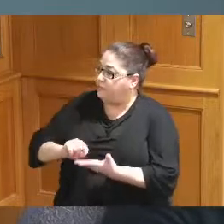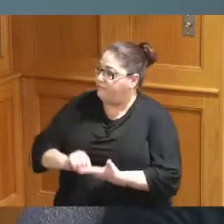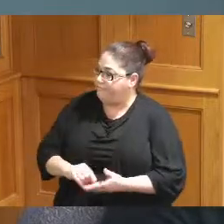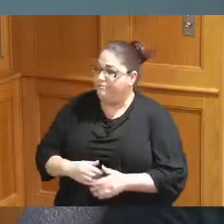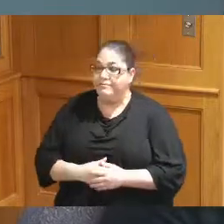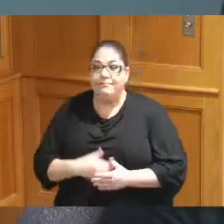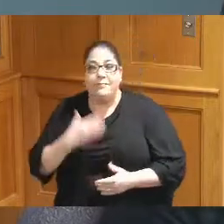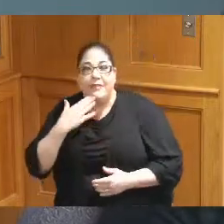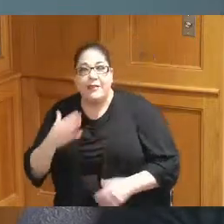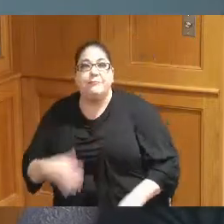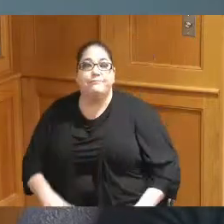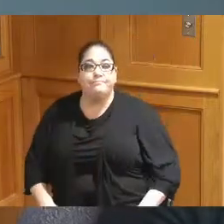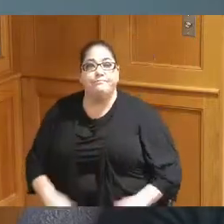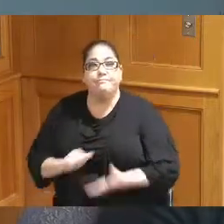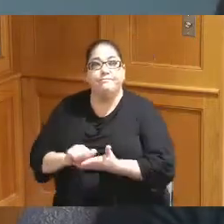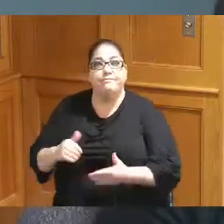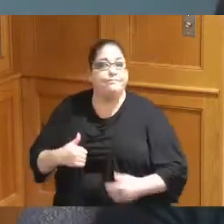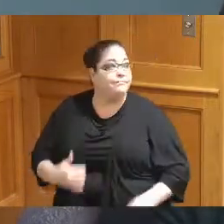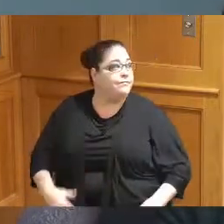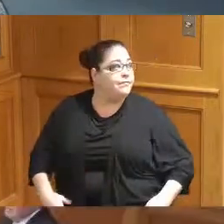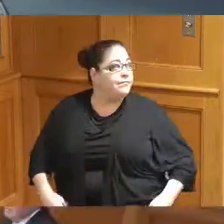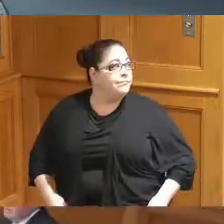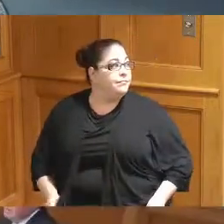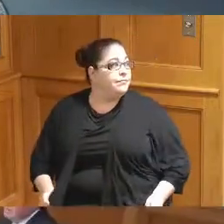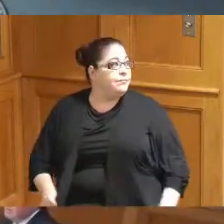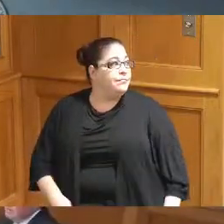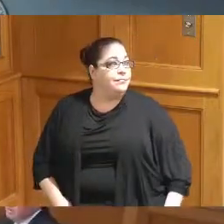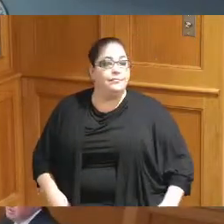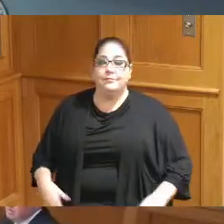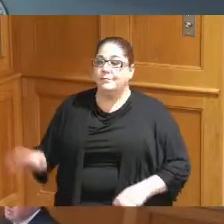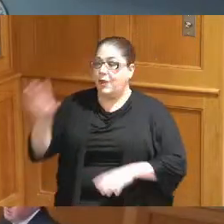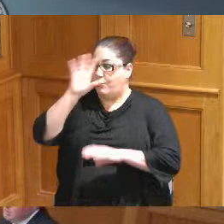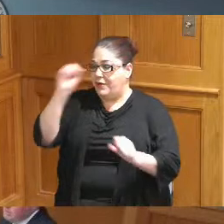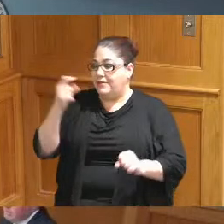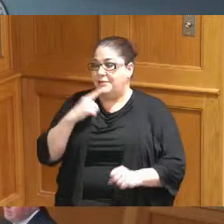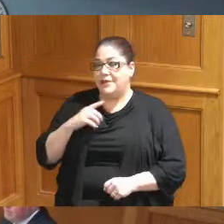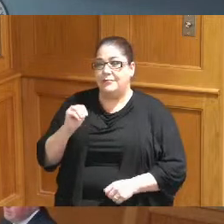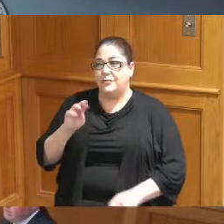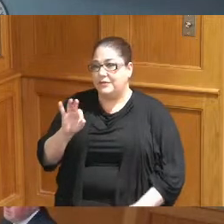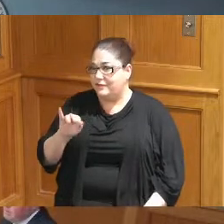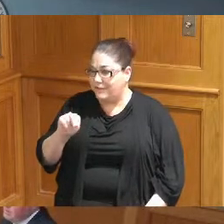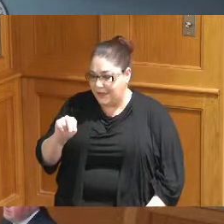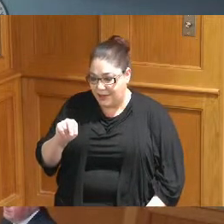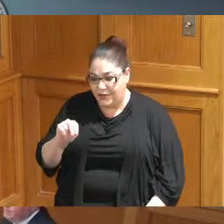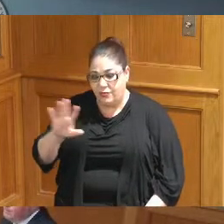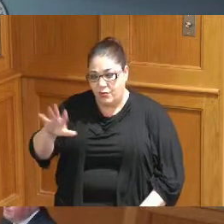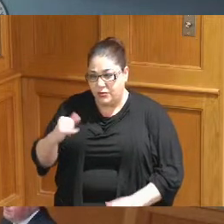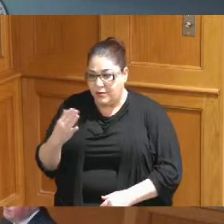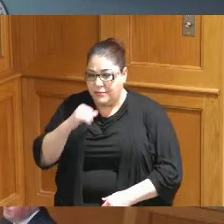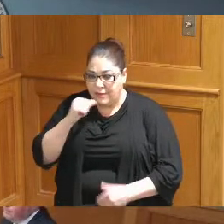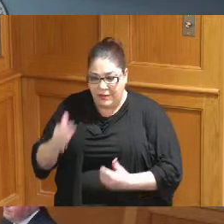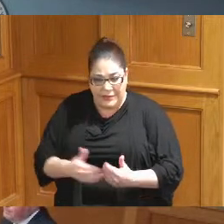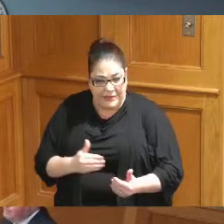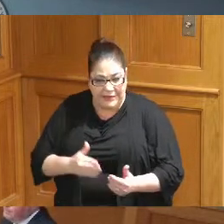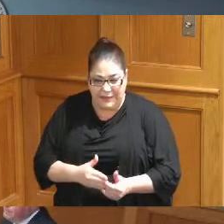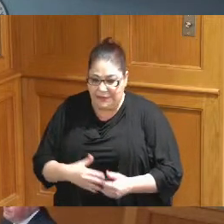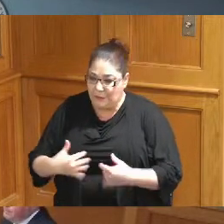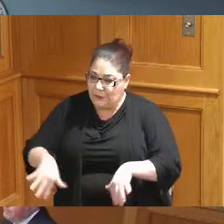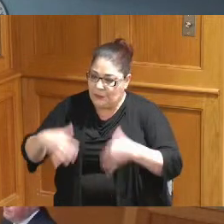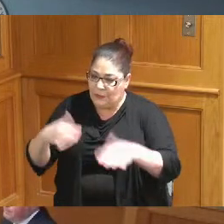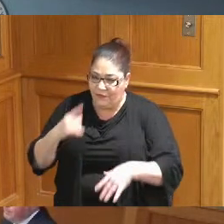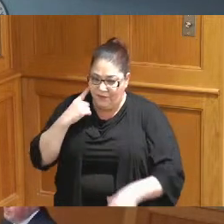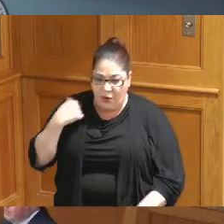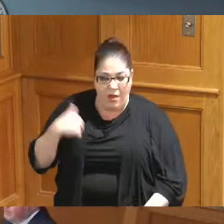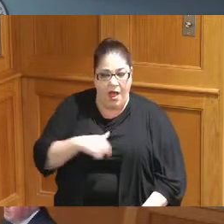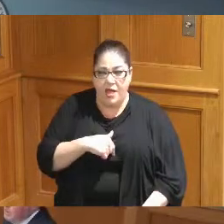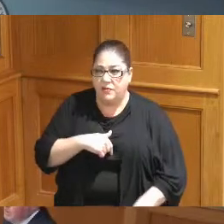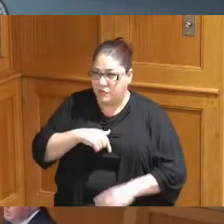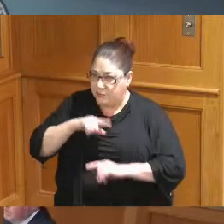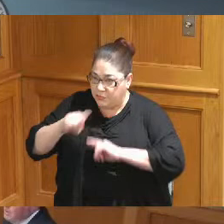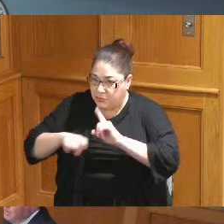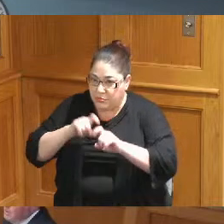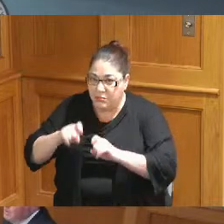you got a hard job we thank you but I would say that this board for us to make you know